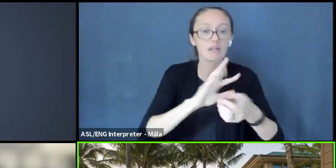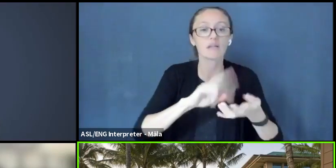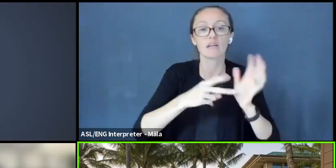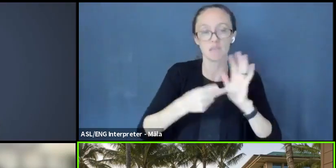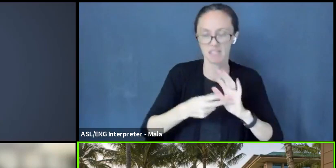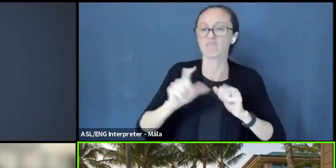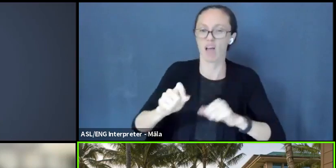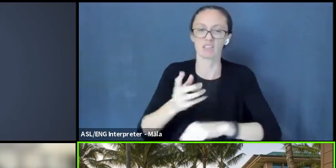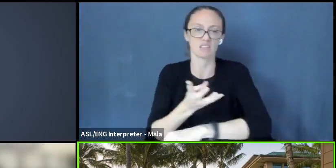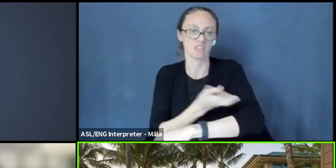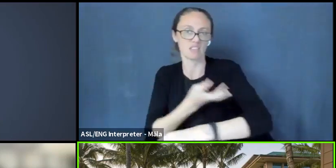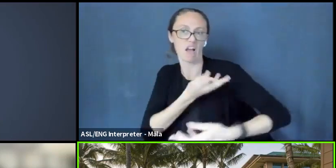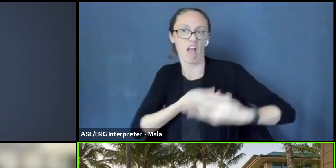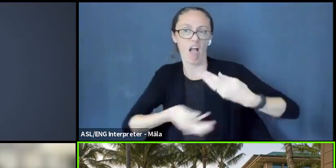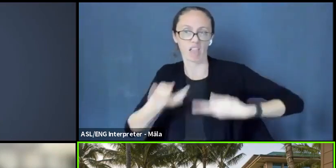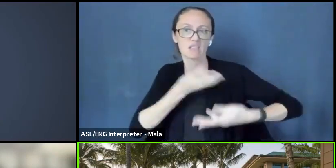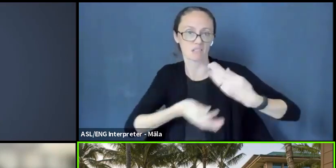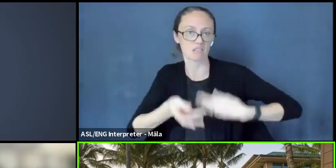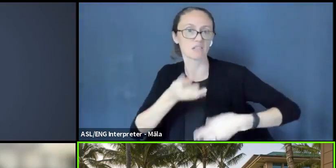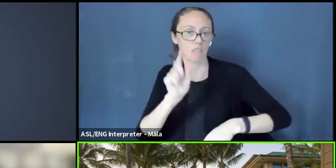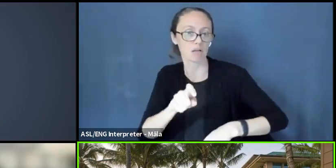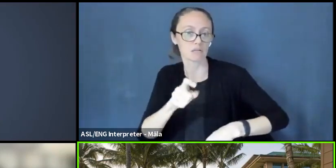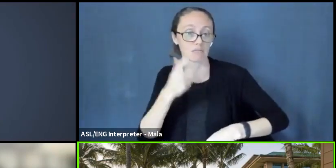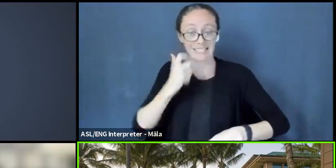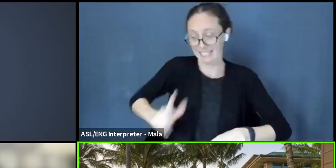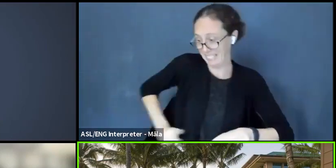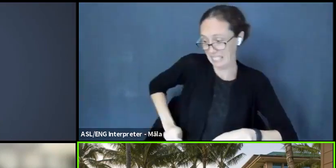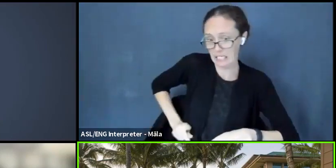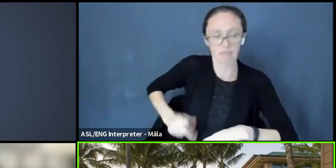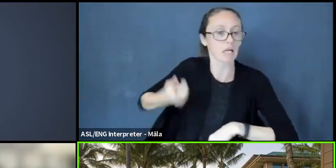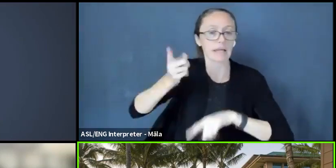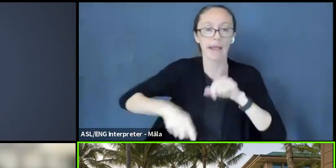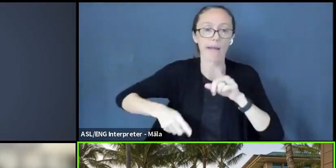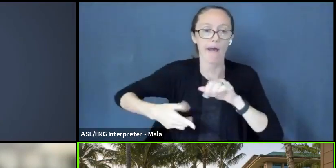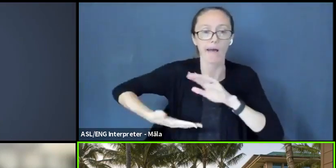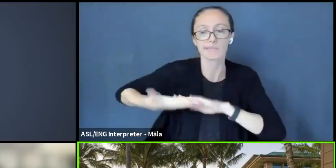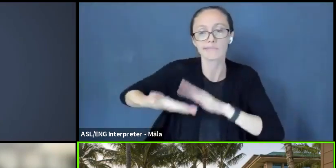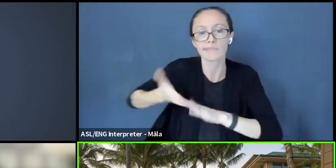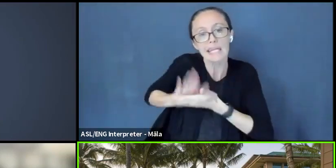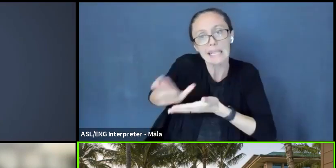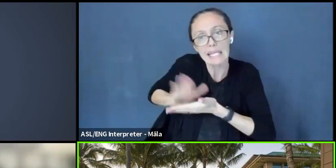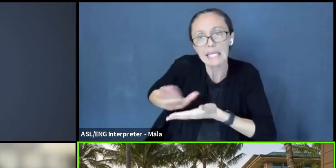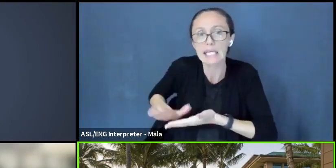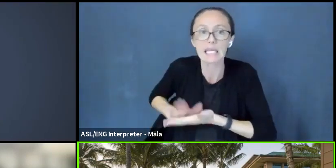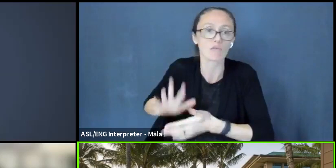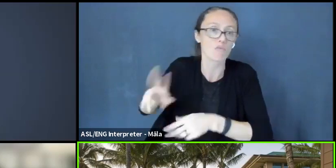longer process the waste and other things and normal kidney function.